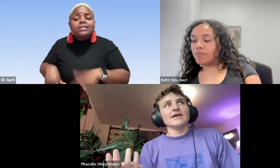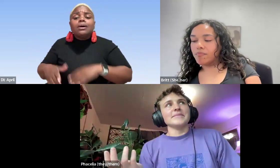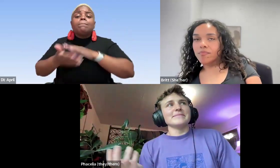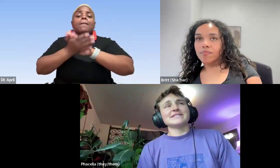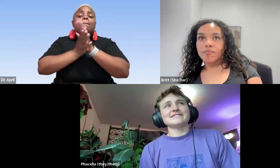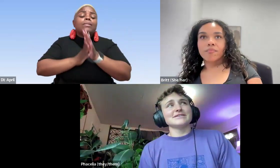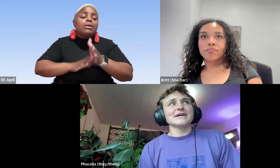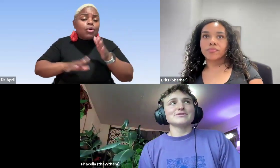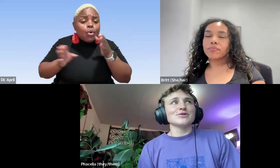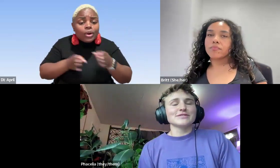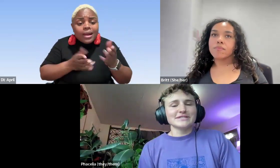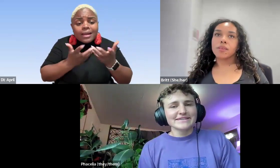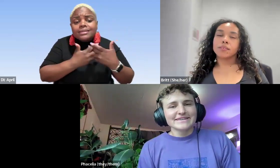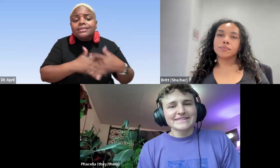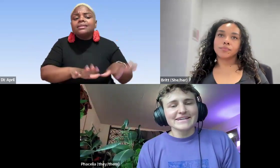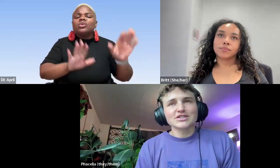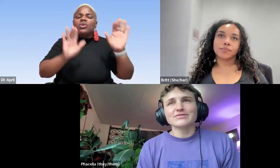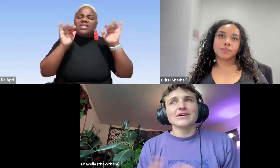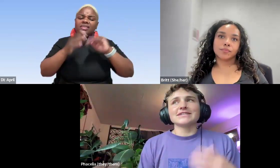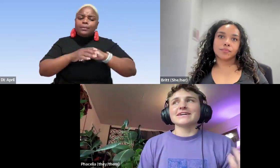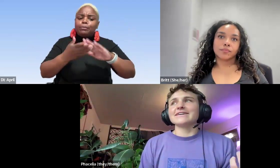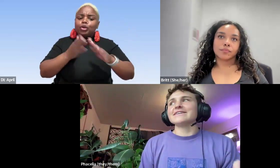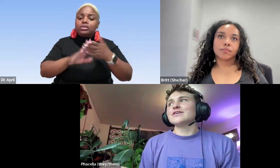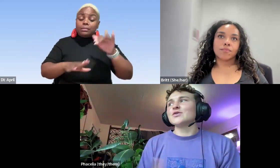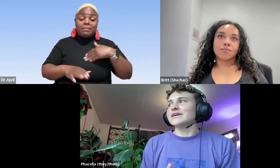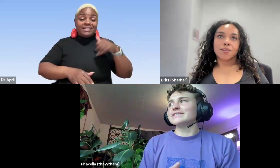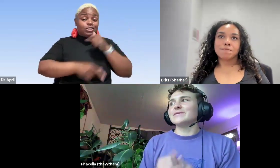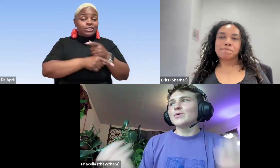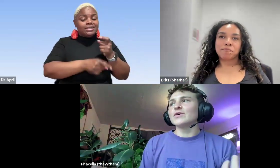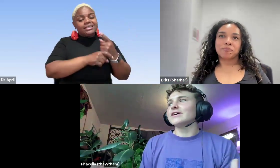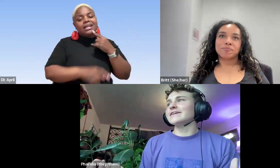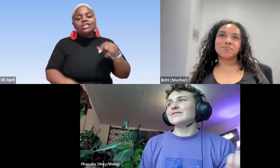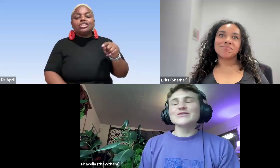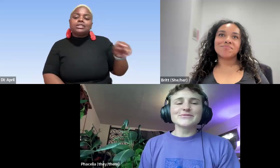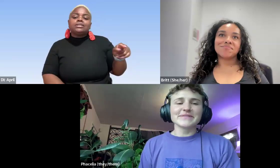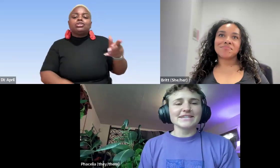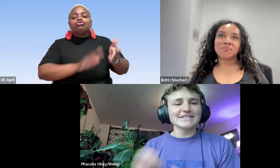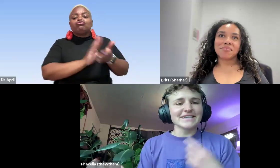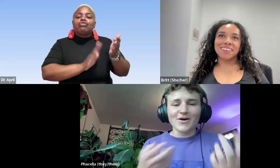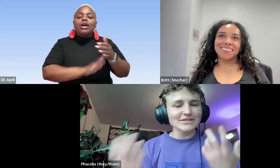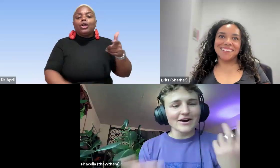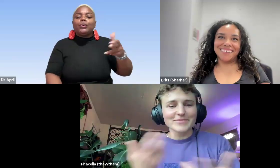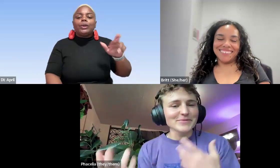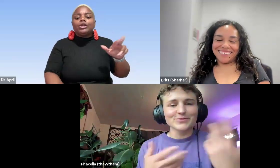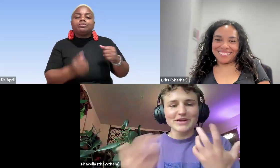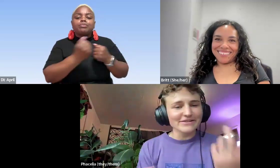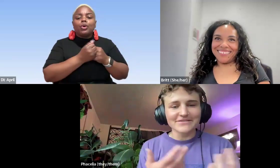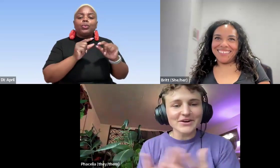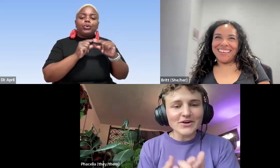Um, my sister sometimes jokes that she runs like a queer support group. Like, she's like always talking people through whatever stuff